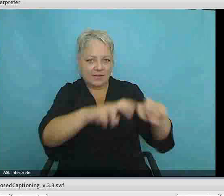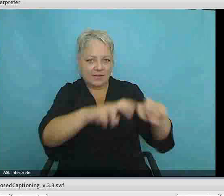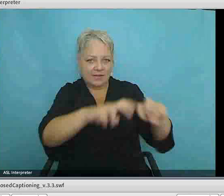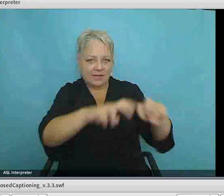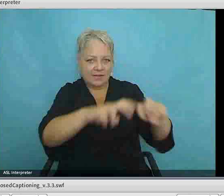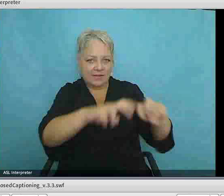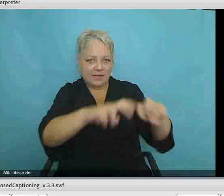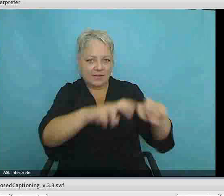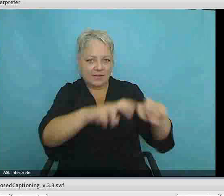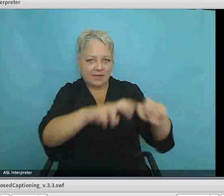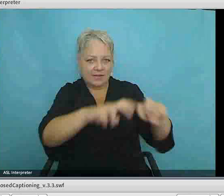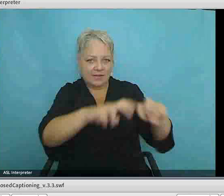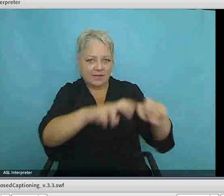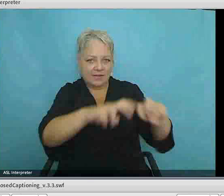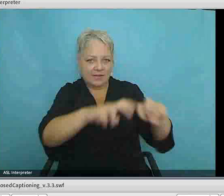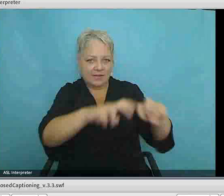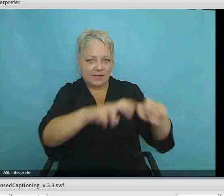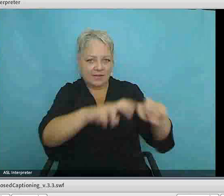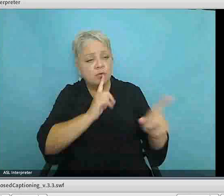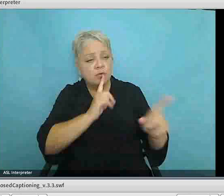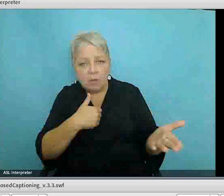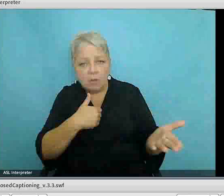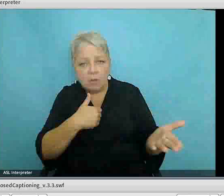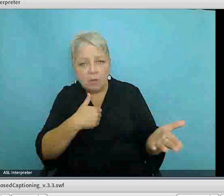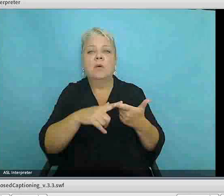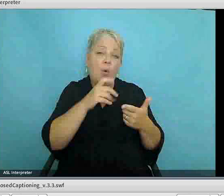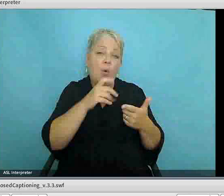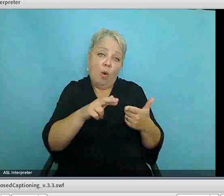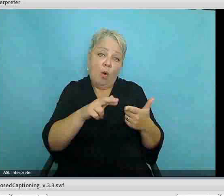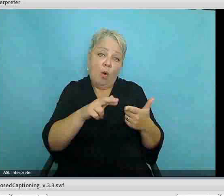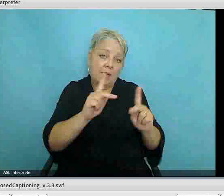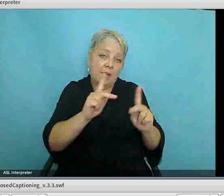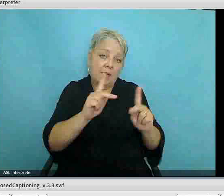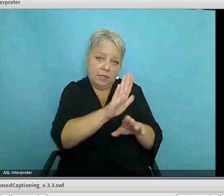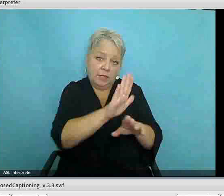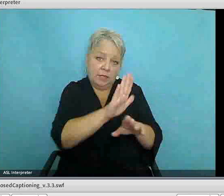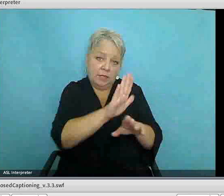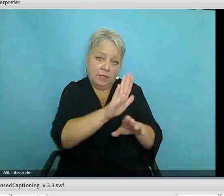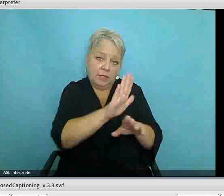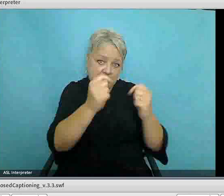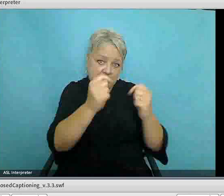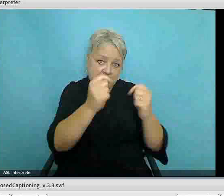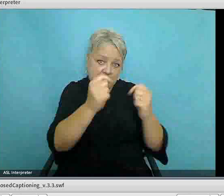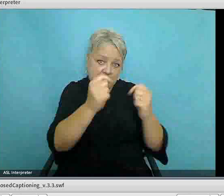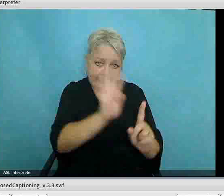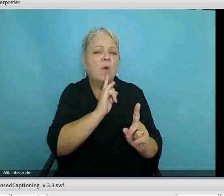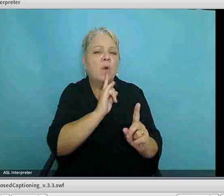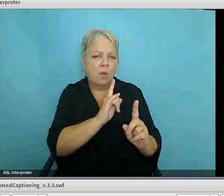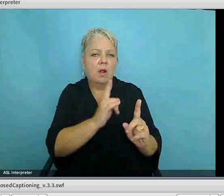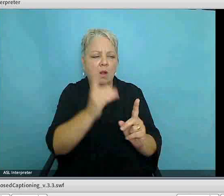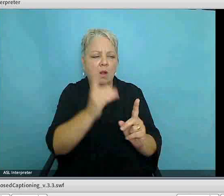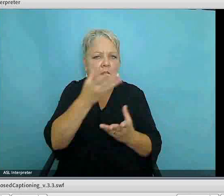There's also certain information we can share with the plans as to our information, to the